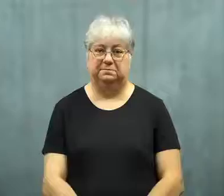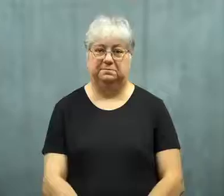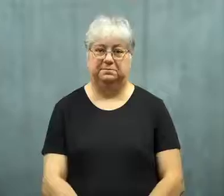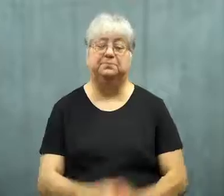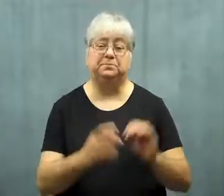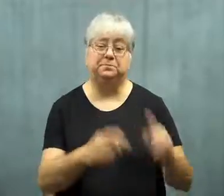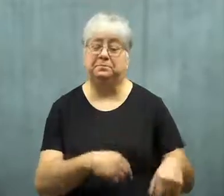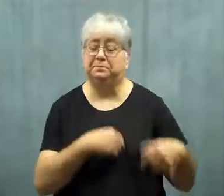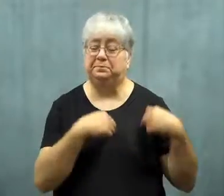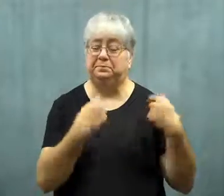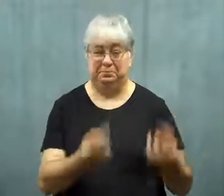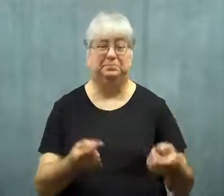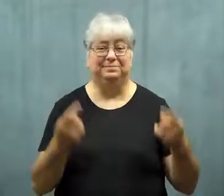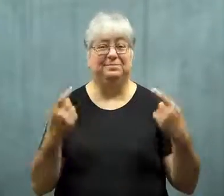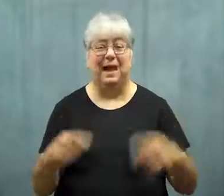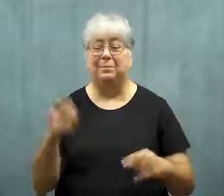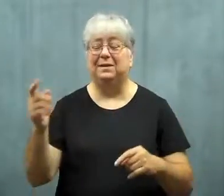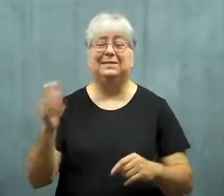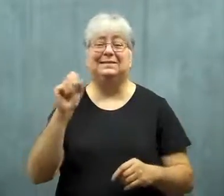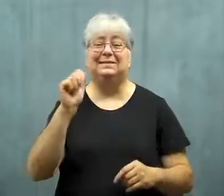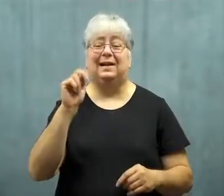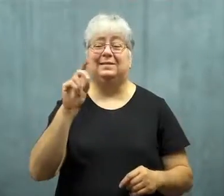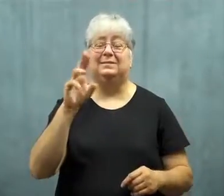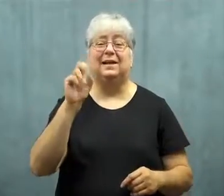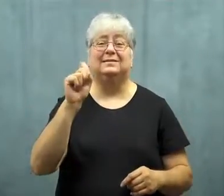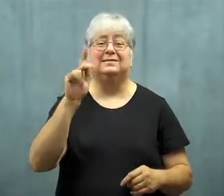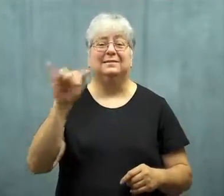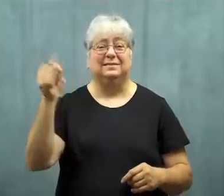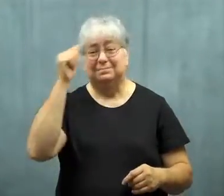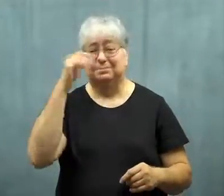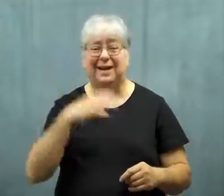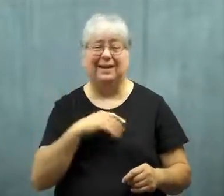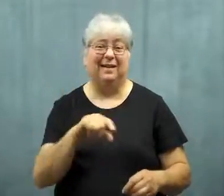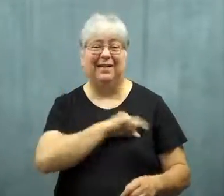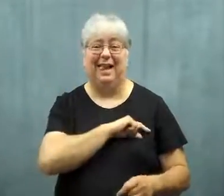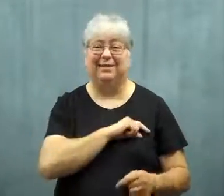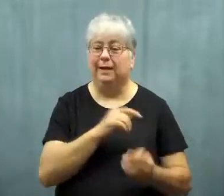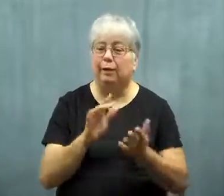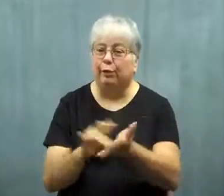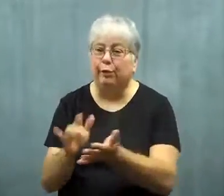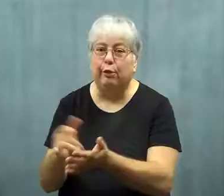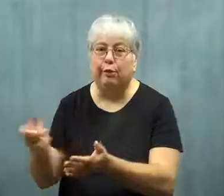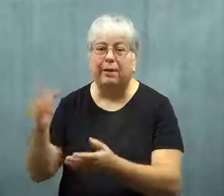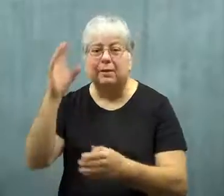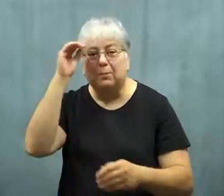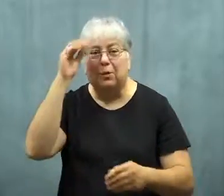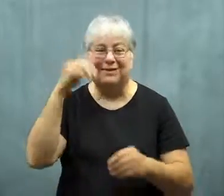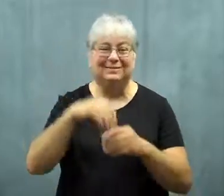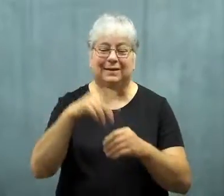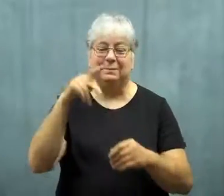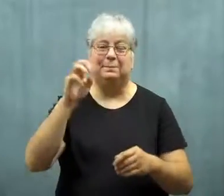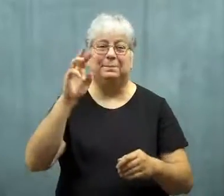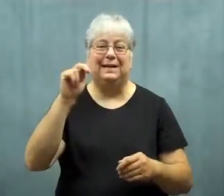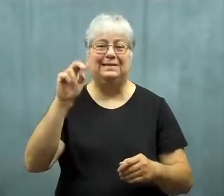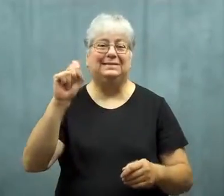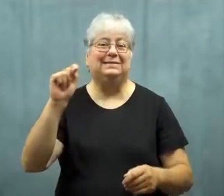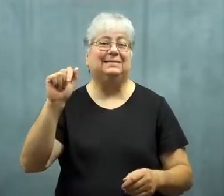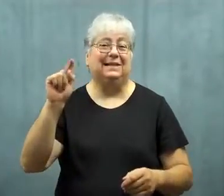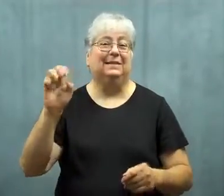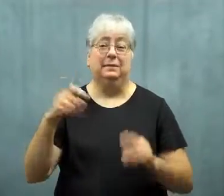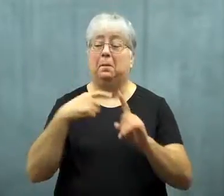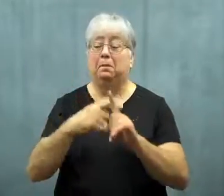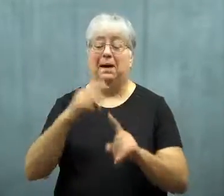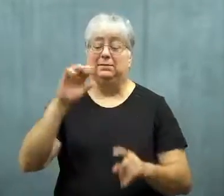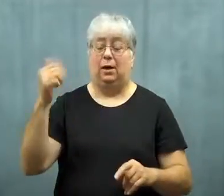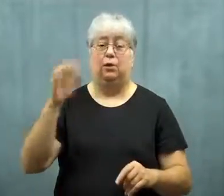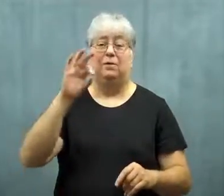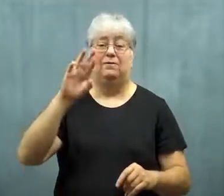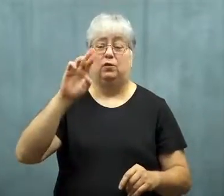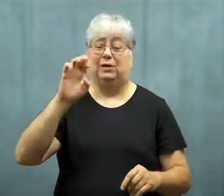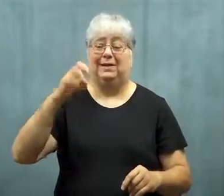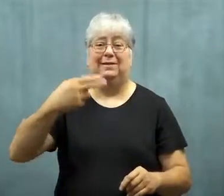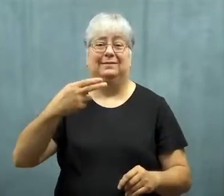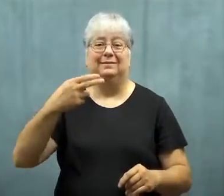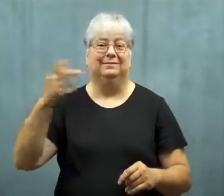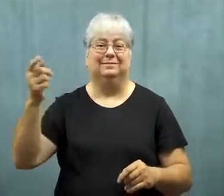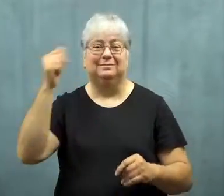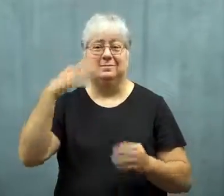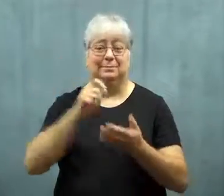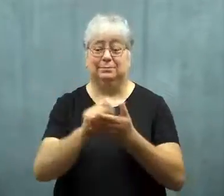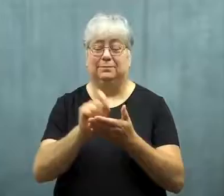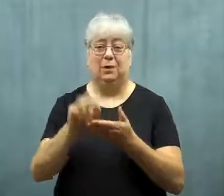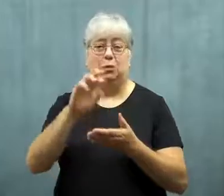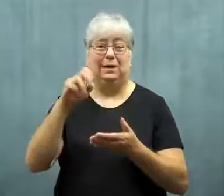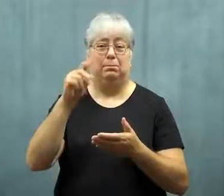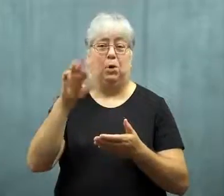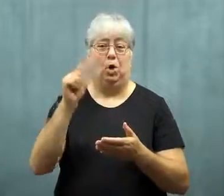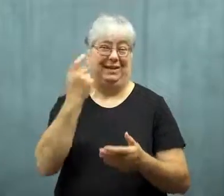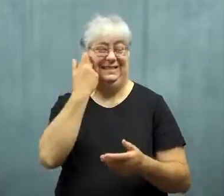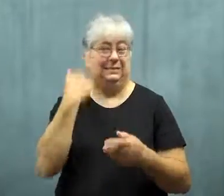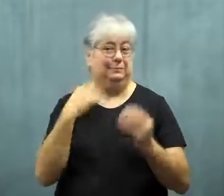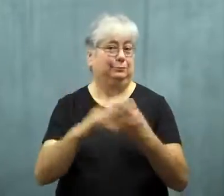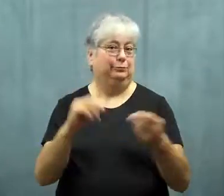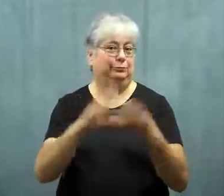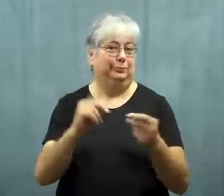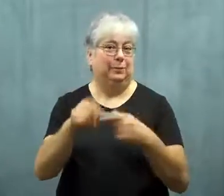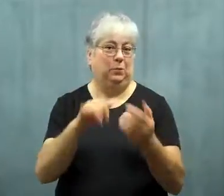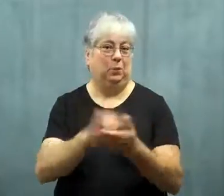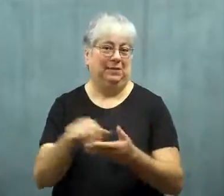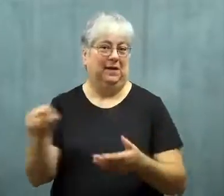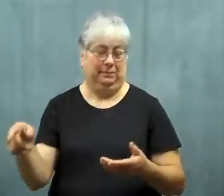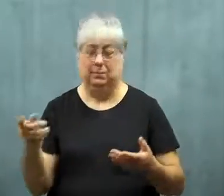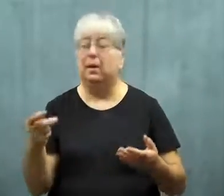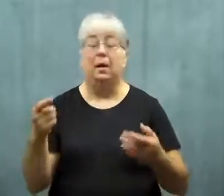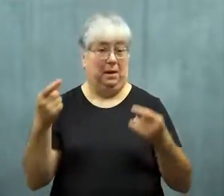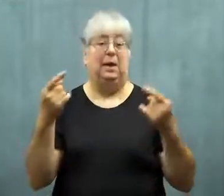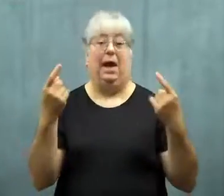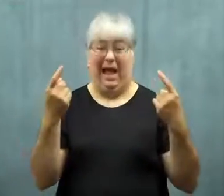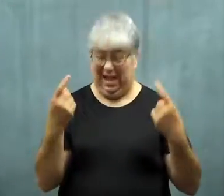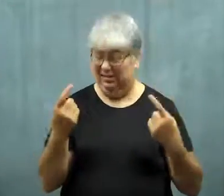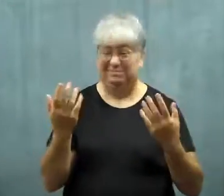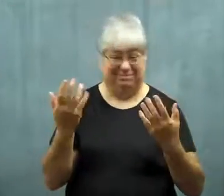Since Sandusky was convicted of molesting boys at Penn State,